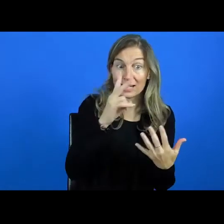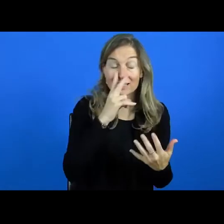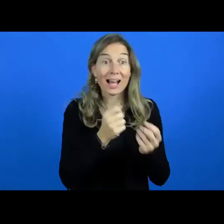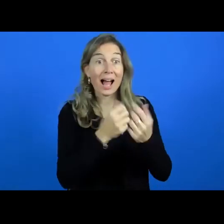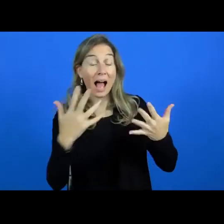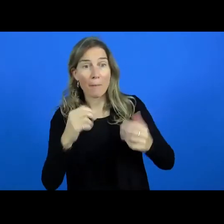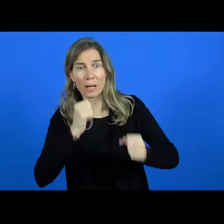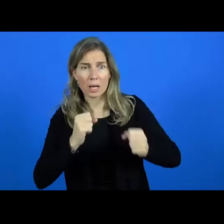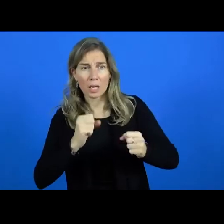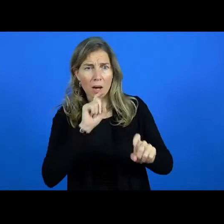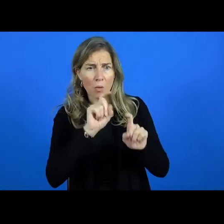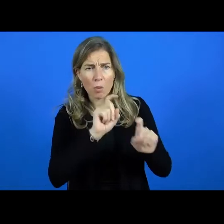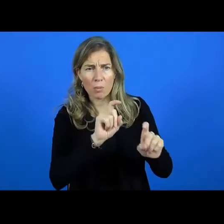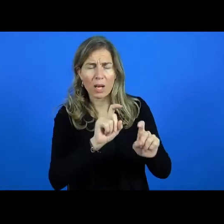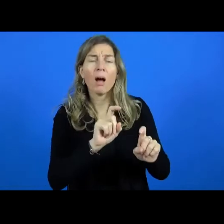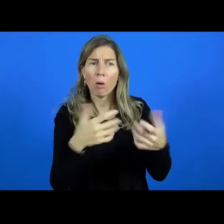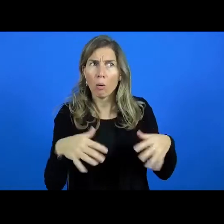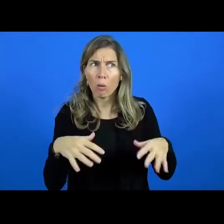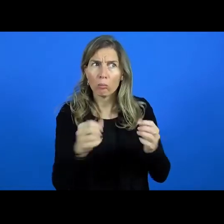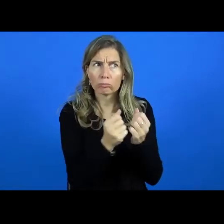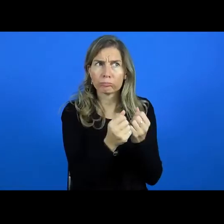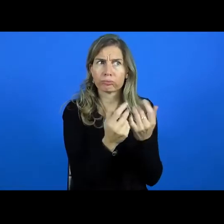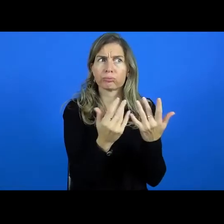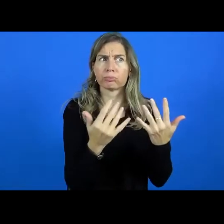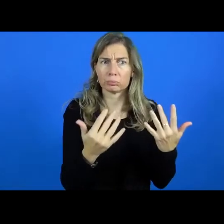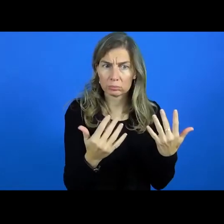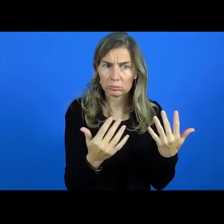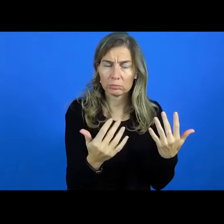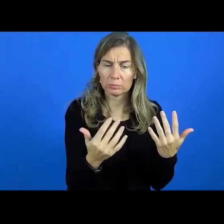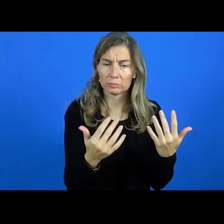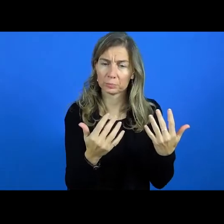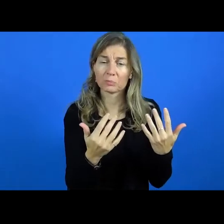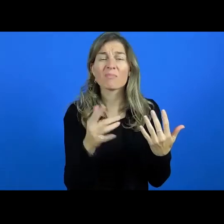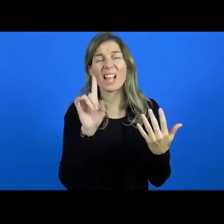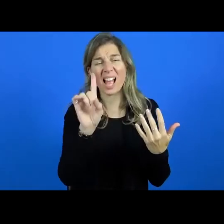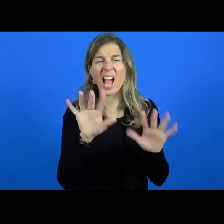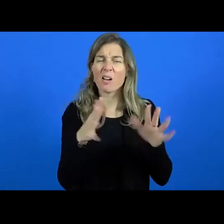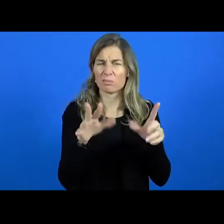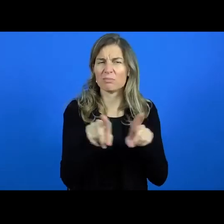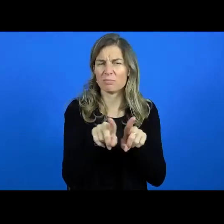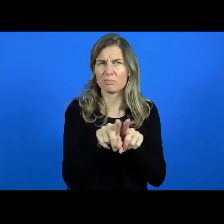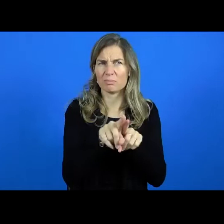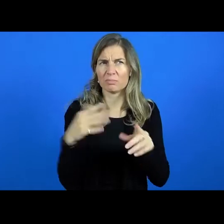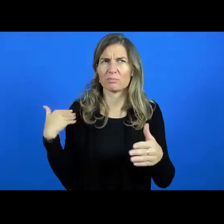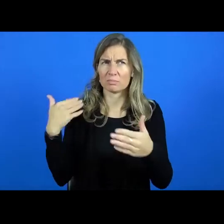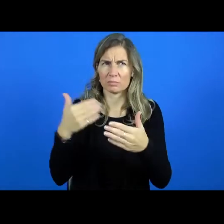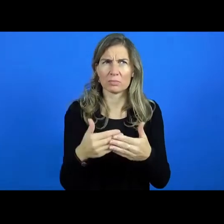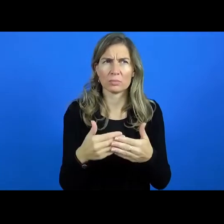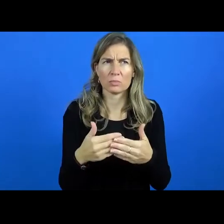and this is quite the same number per year, last year this was 370 investigations open,